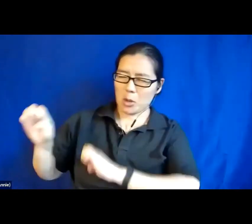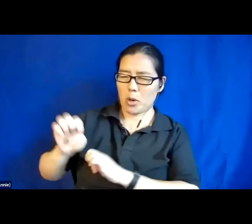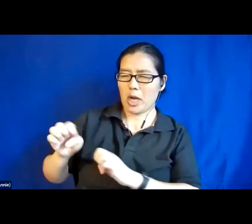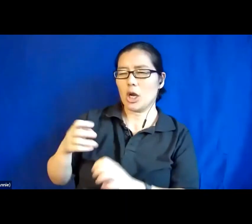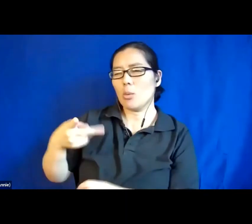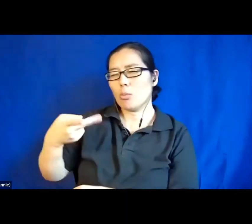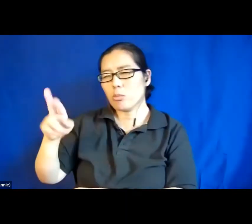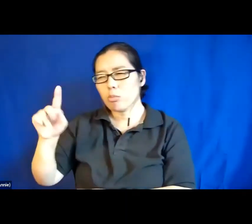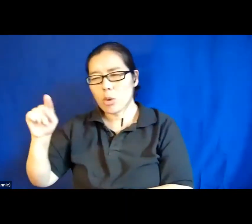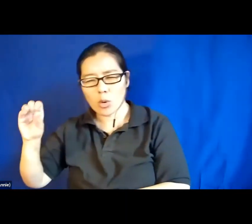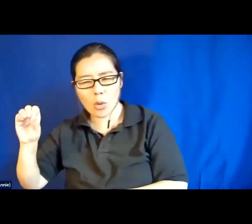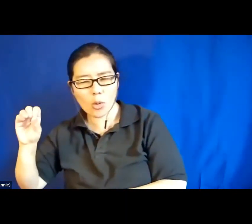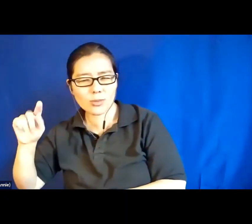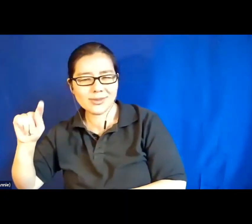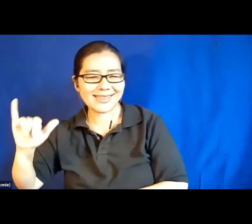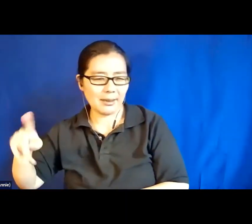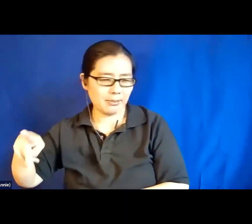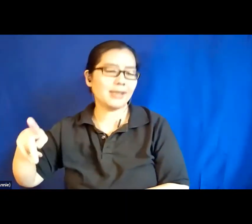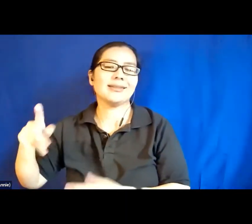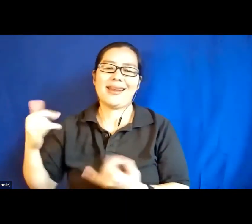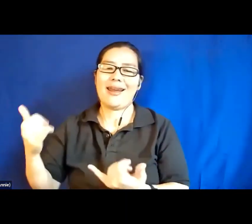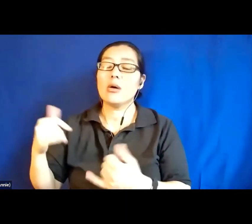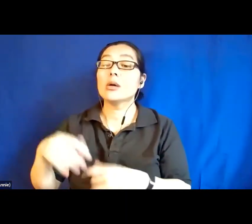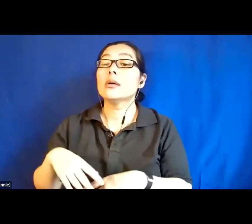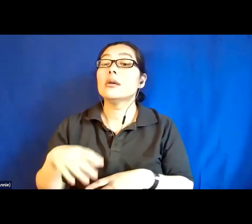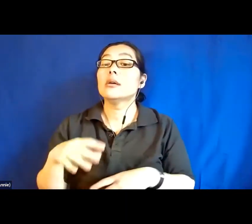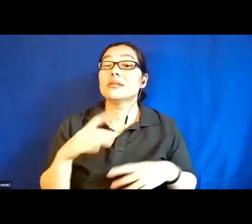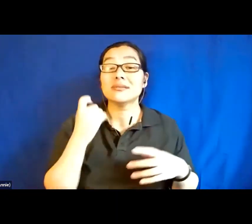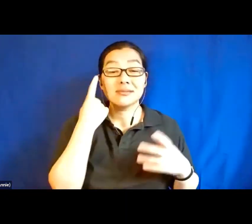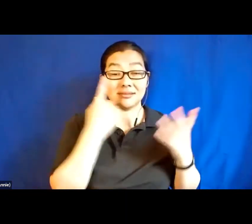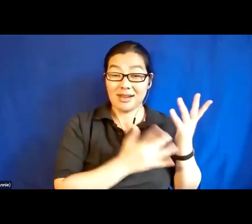it should be remembered that technology is not just something that you build out of